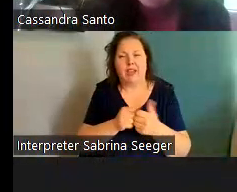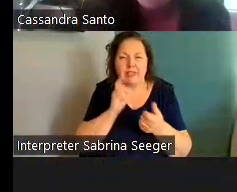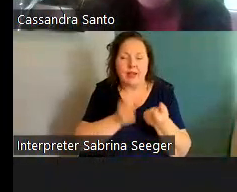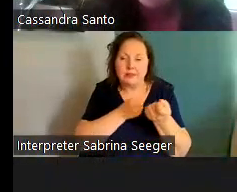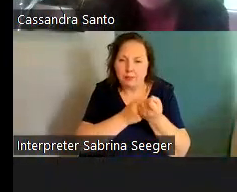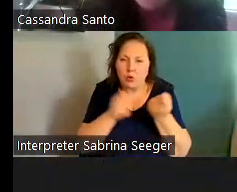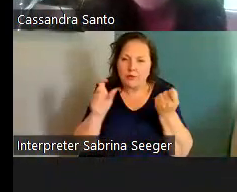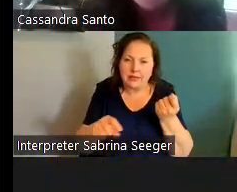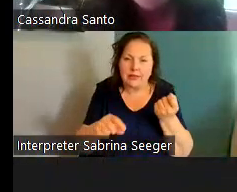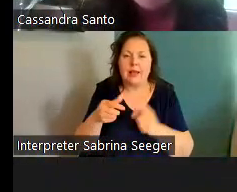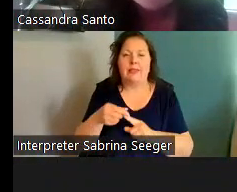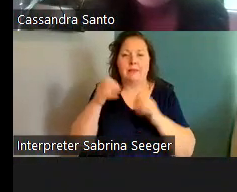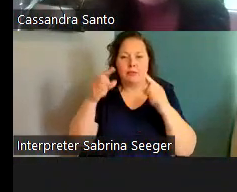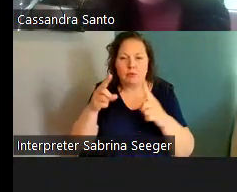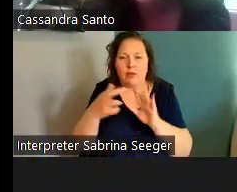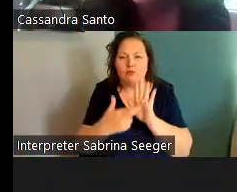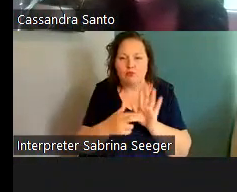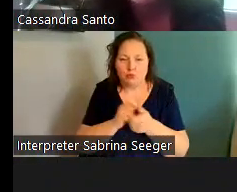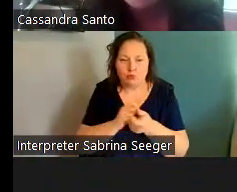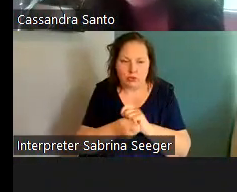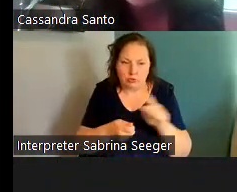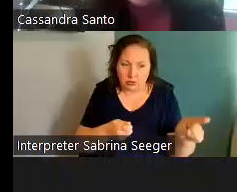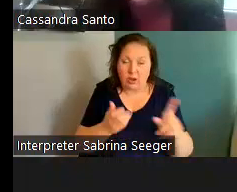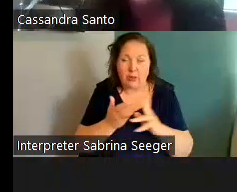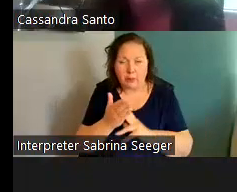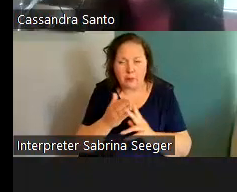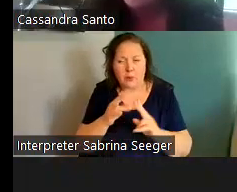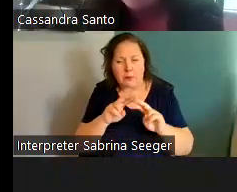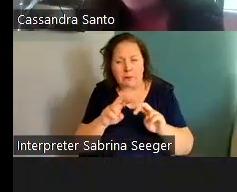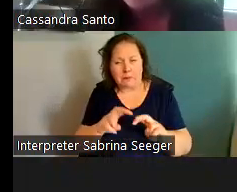special education rule changes. Through this case study, there's accompanying paperwork,